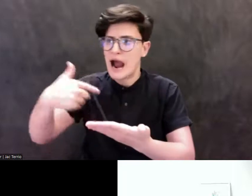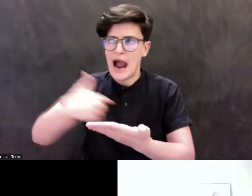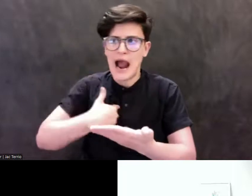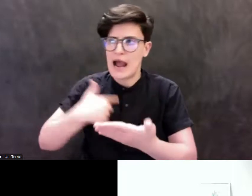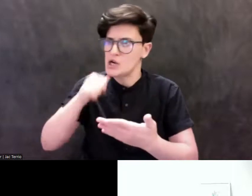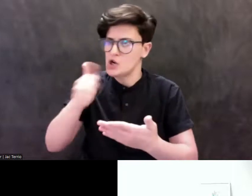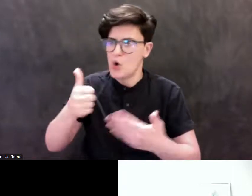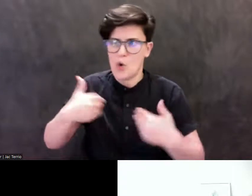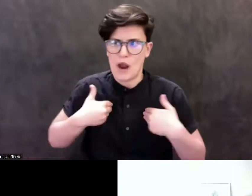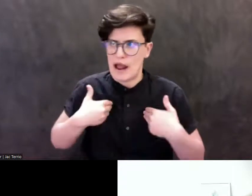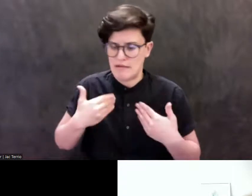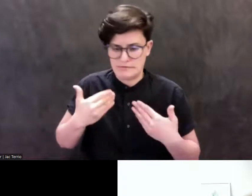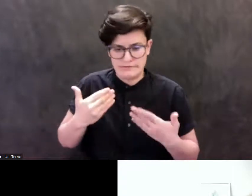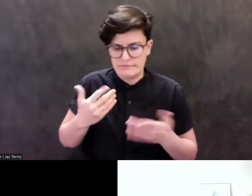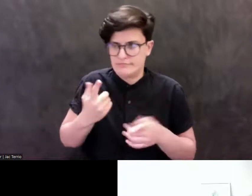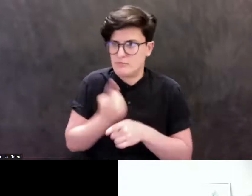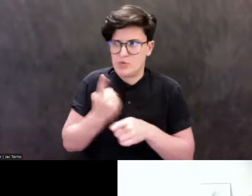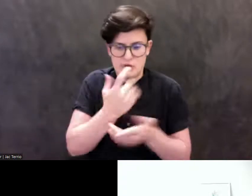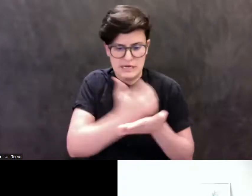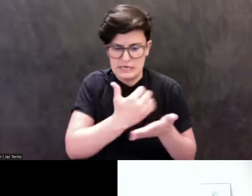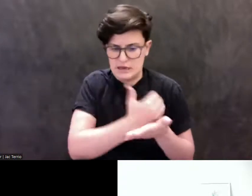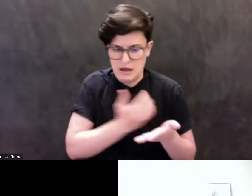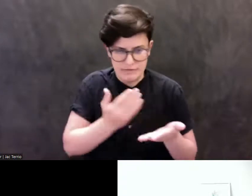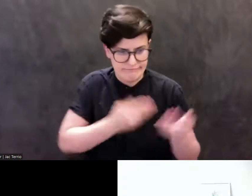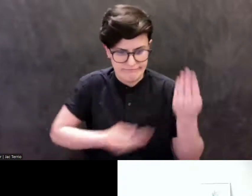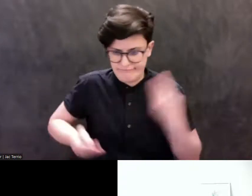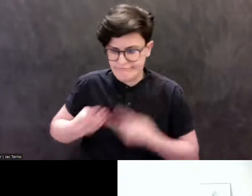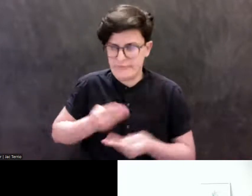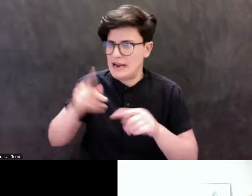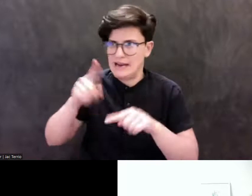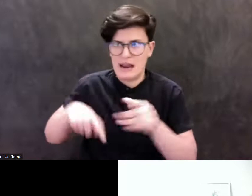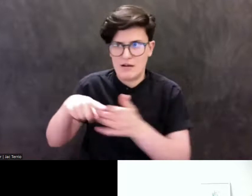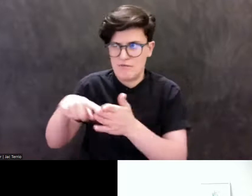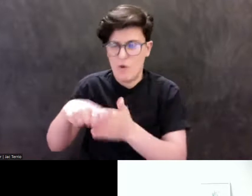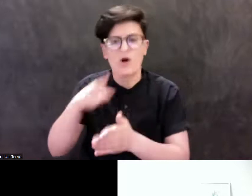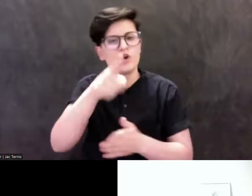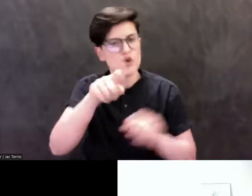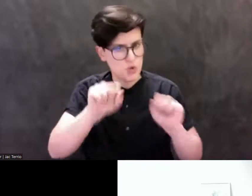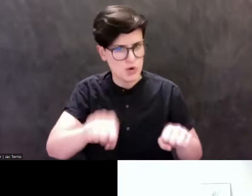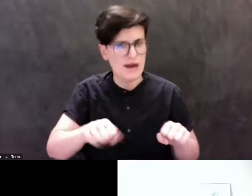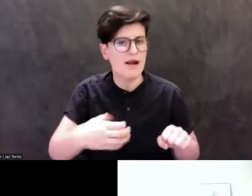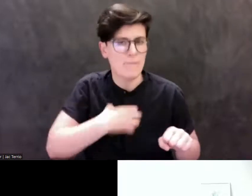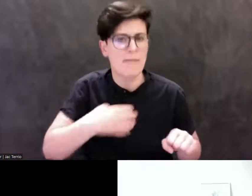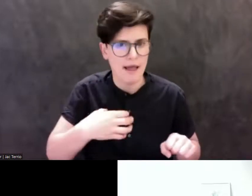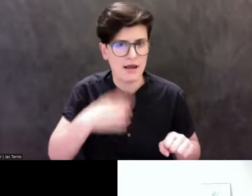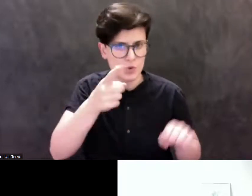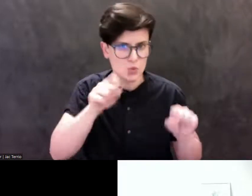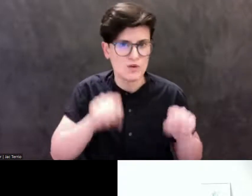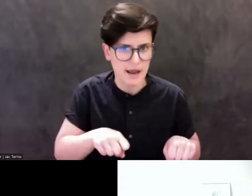But to get back to your question, there are two major programs in Connecticut that are